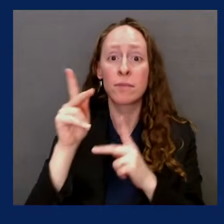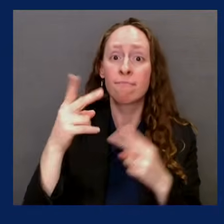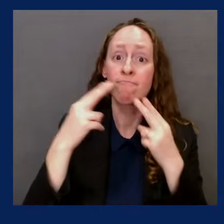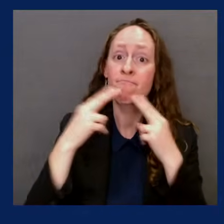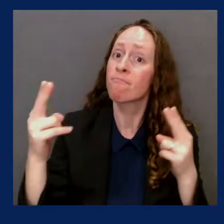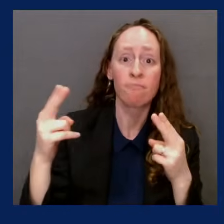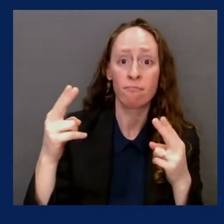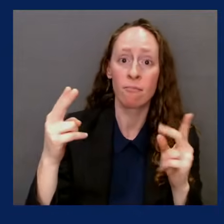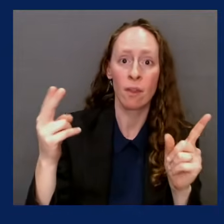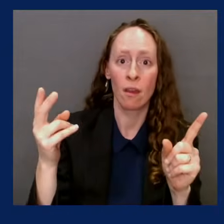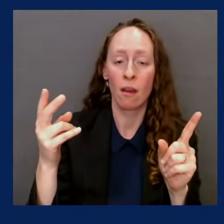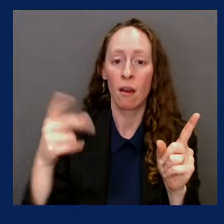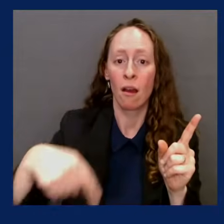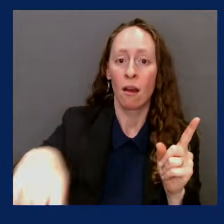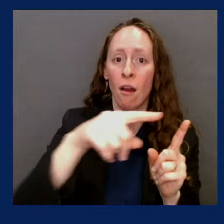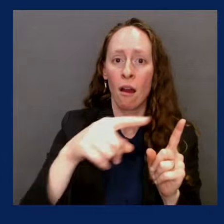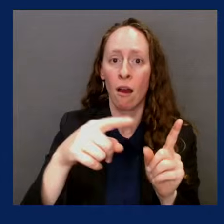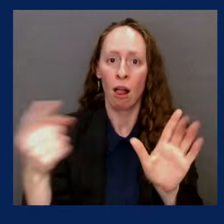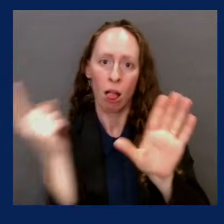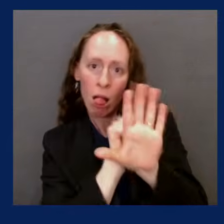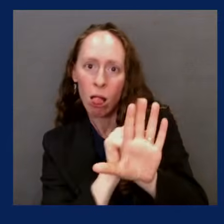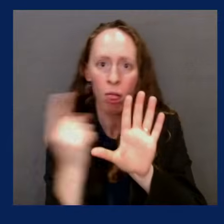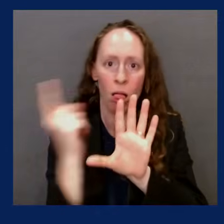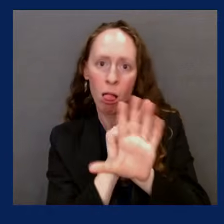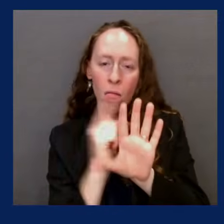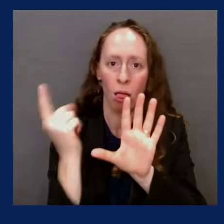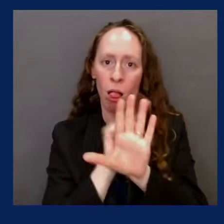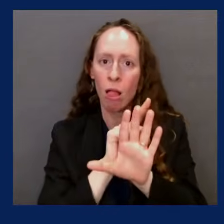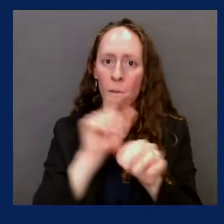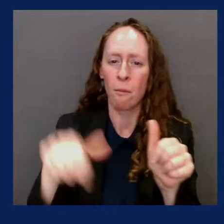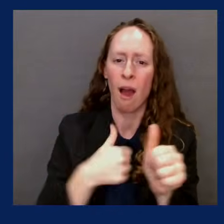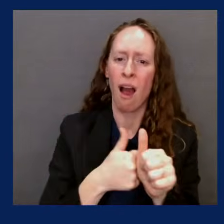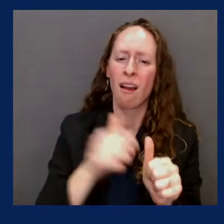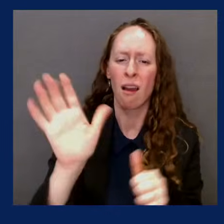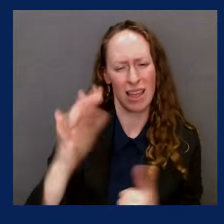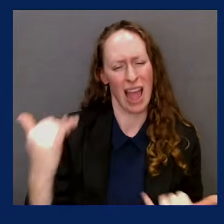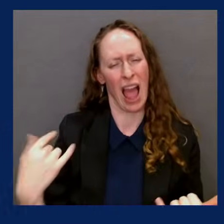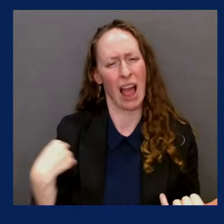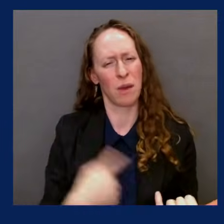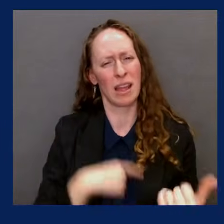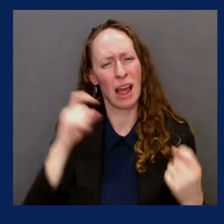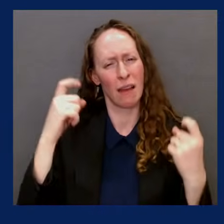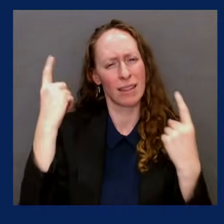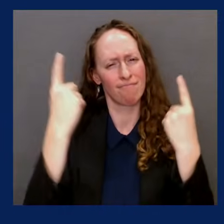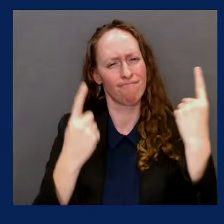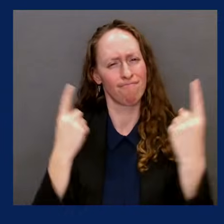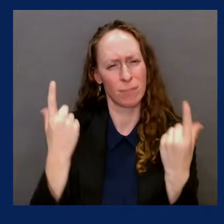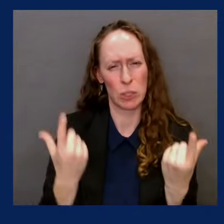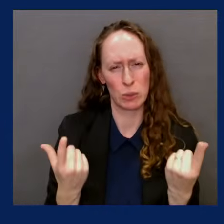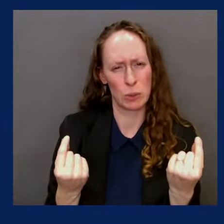It means a concentrated effort from all the parties -- Israelis, Palestinians, regional partners,